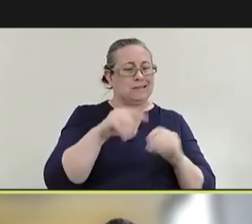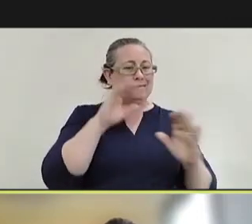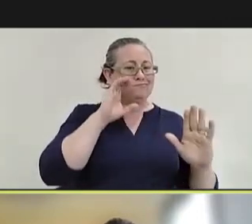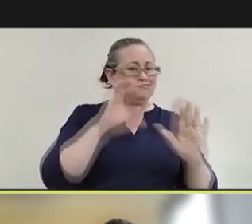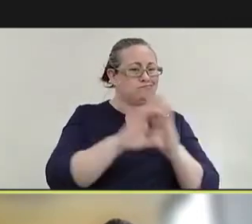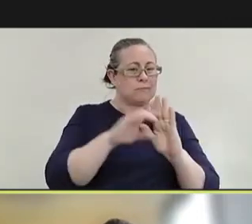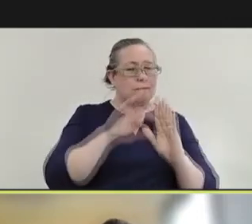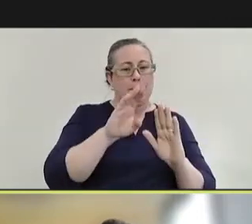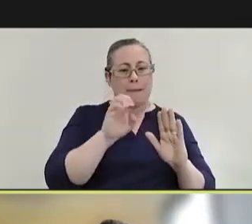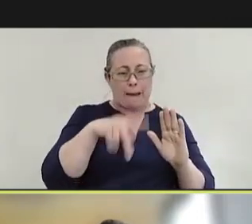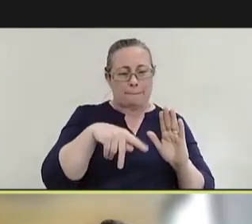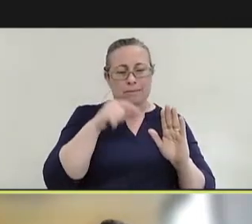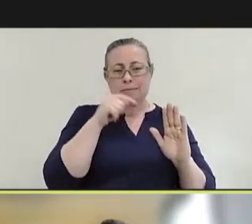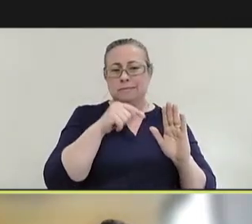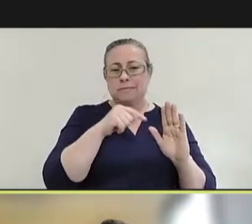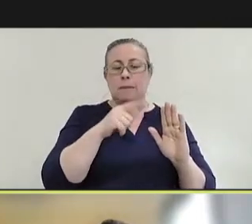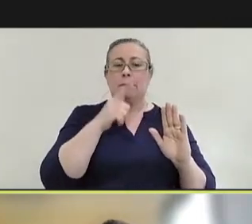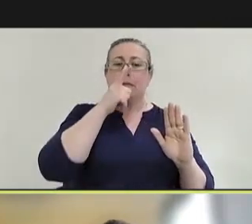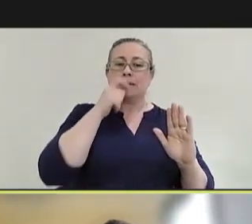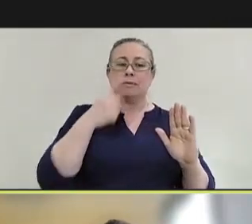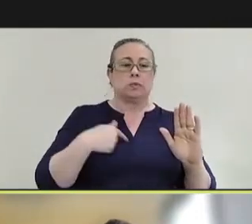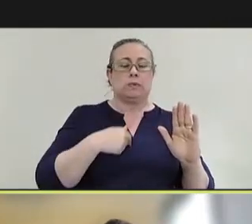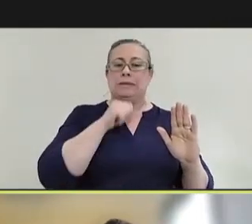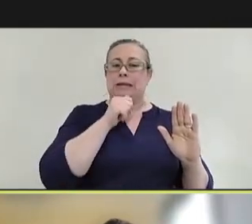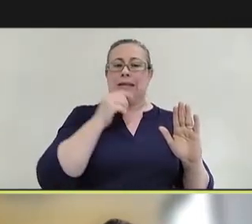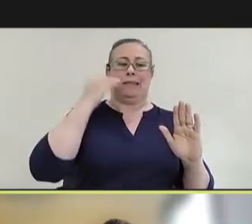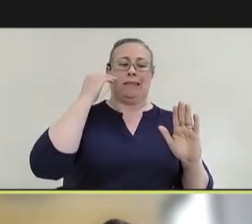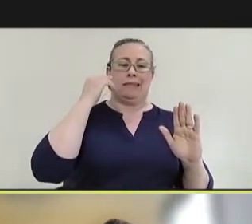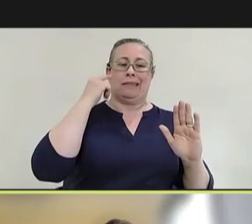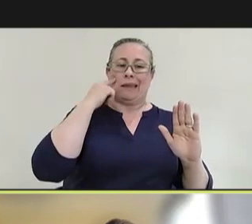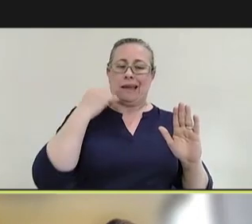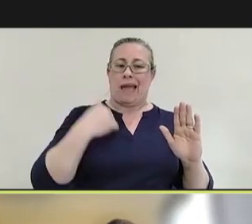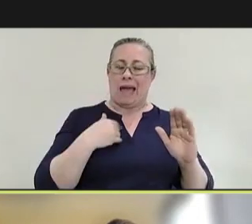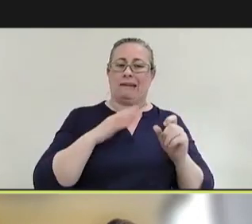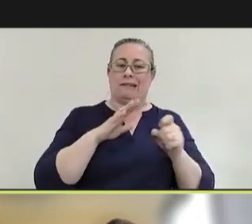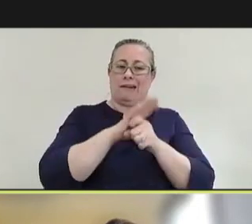sorry. That's because we didn't think we had sufficient volume in those states to